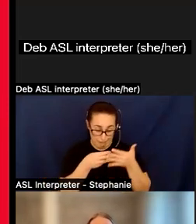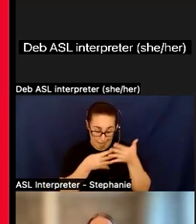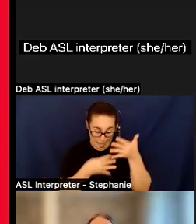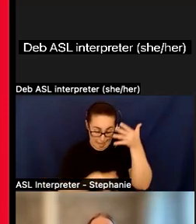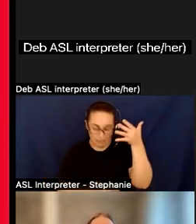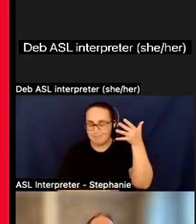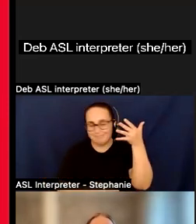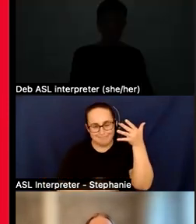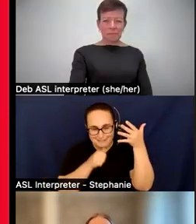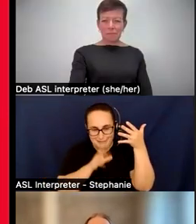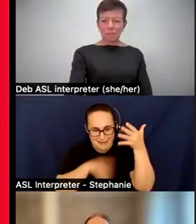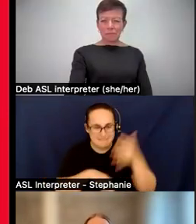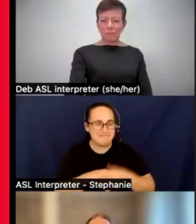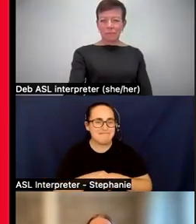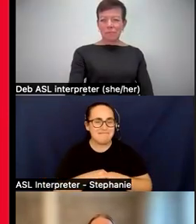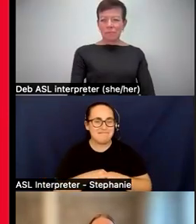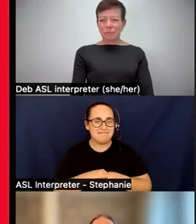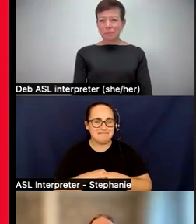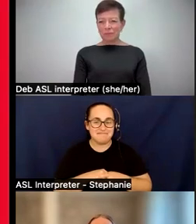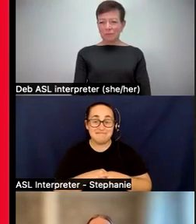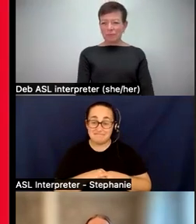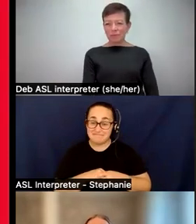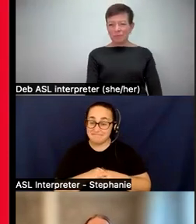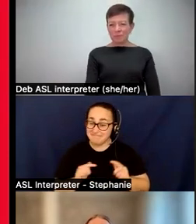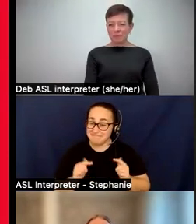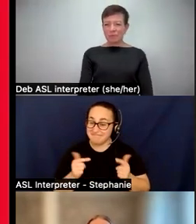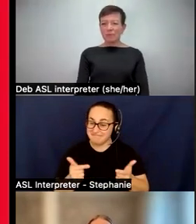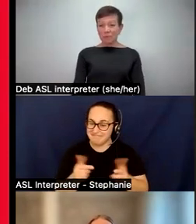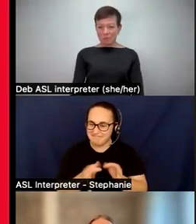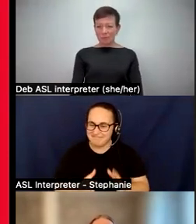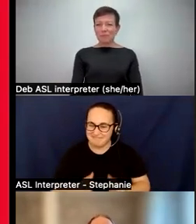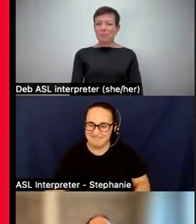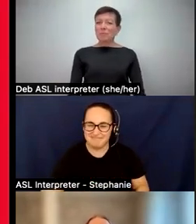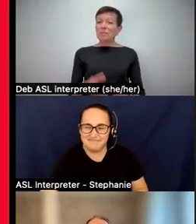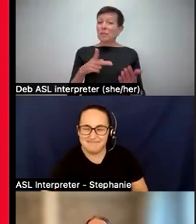The Project Theme. So this is the first introduction to your project. Here,